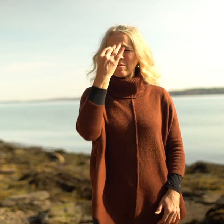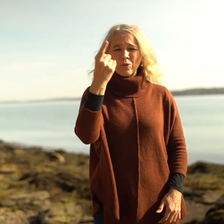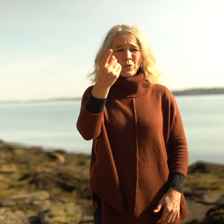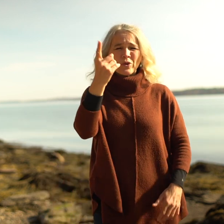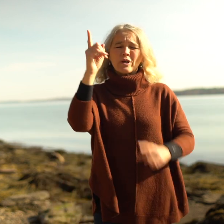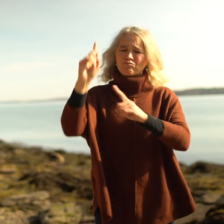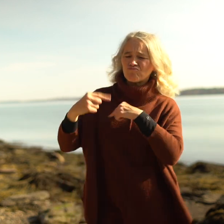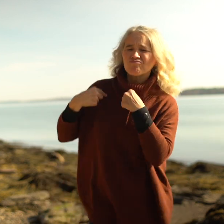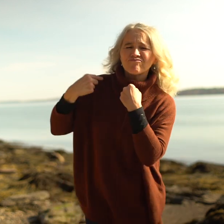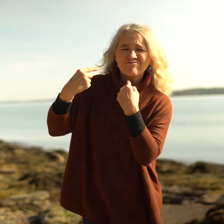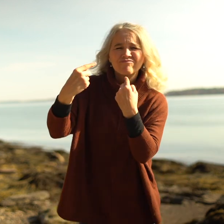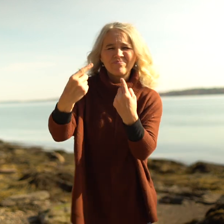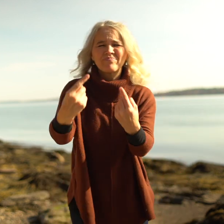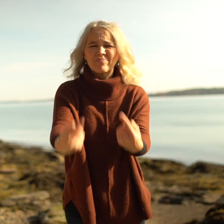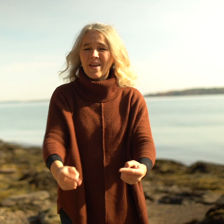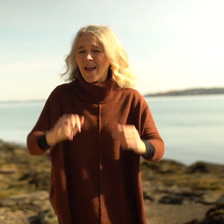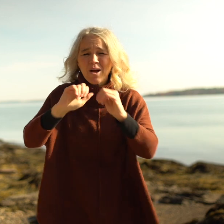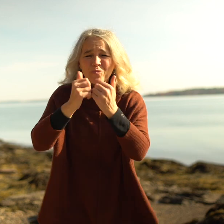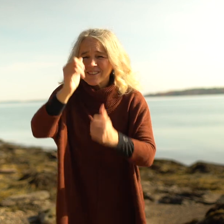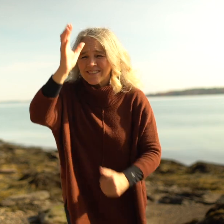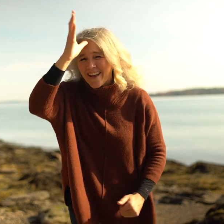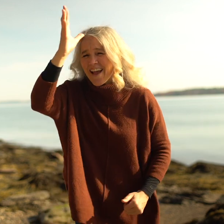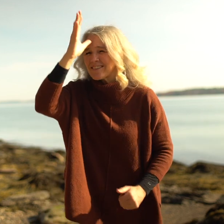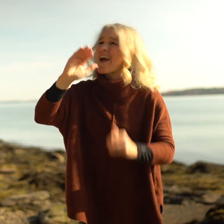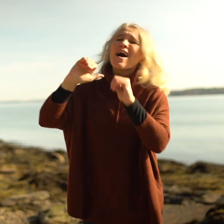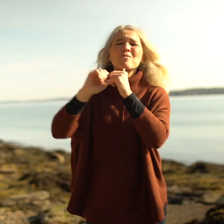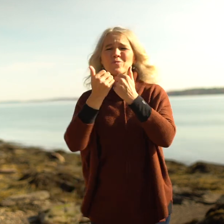I’ve always been thinking of you